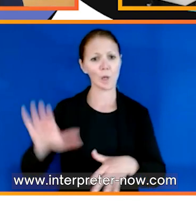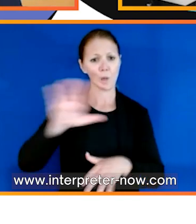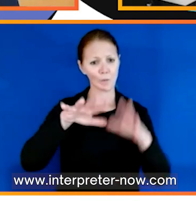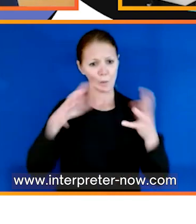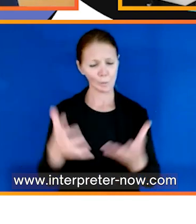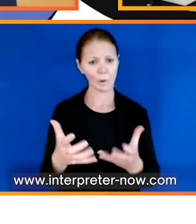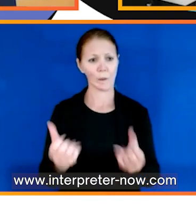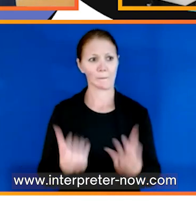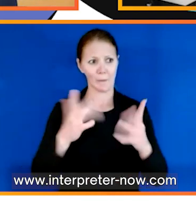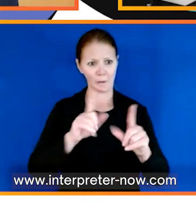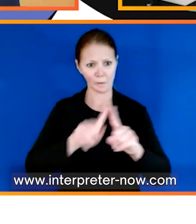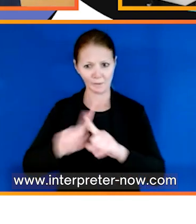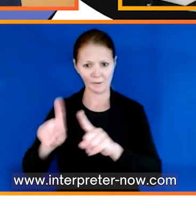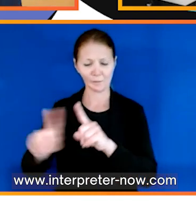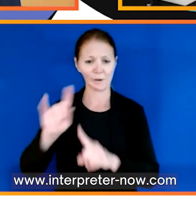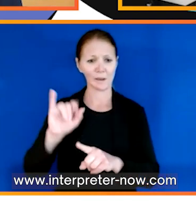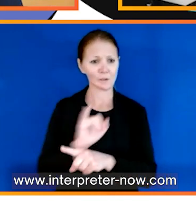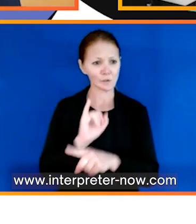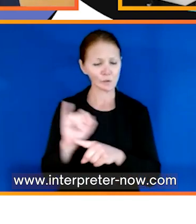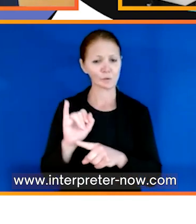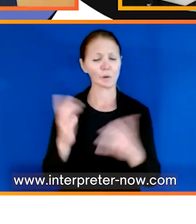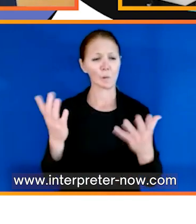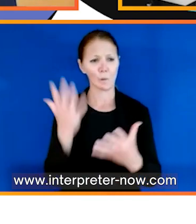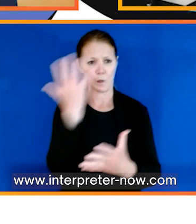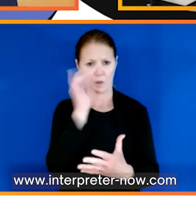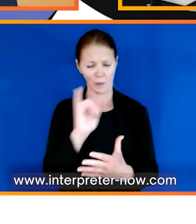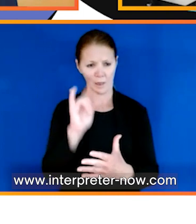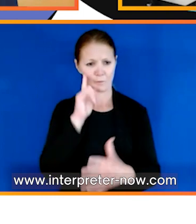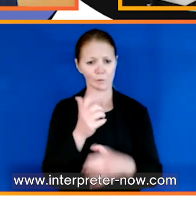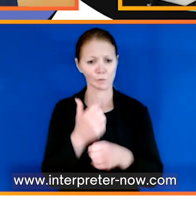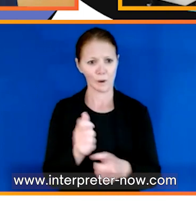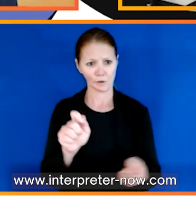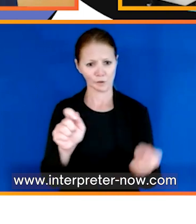multiple industries, what it looks like to create change within industries.